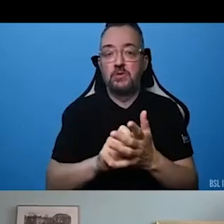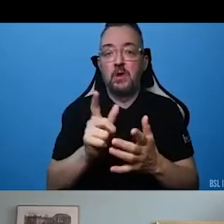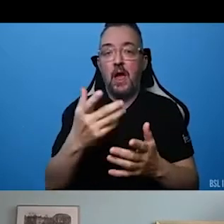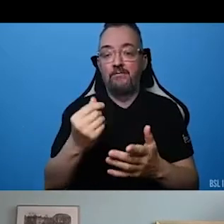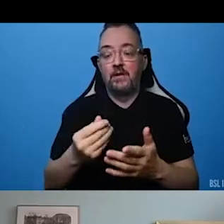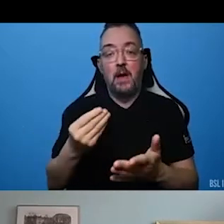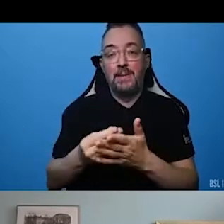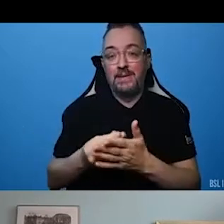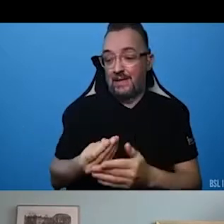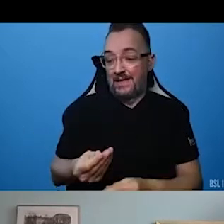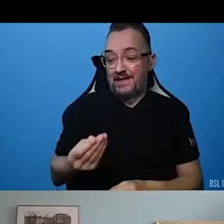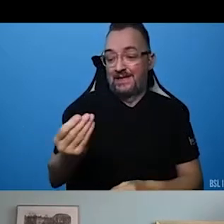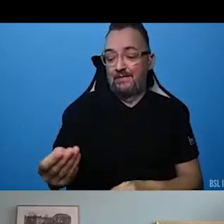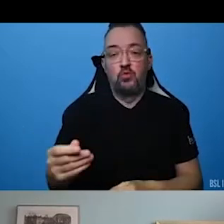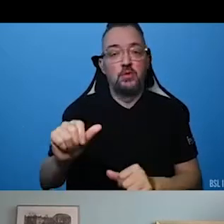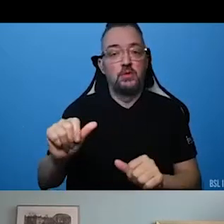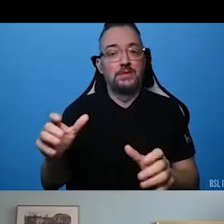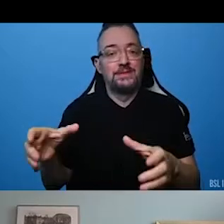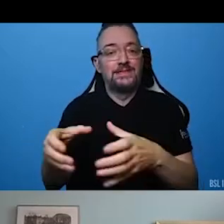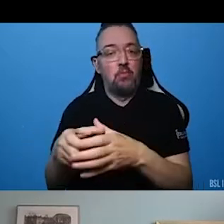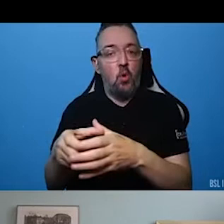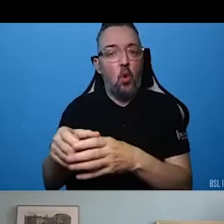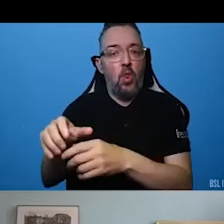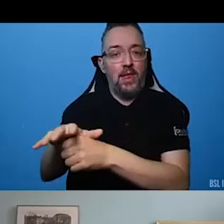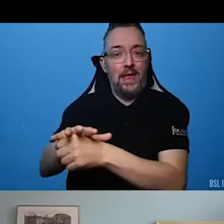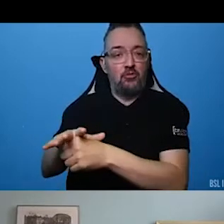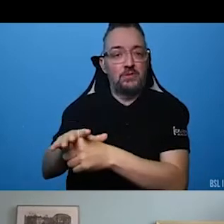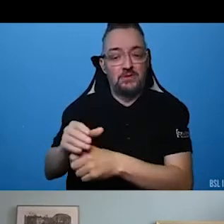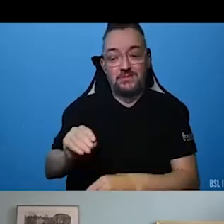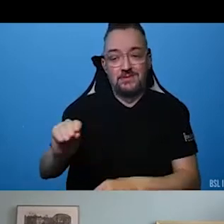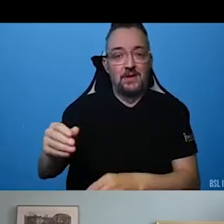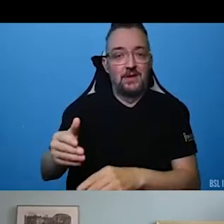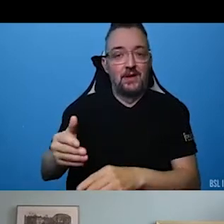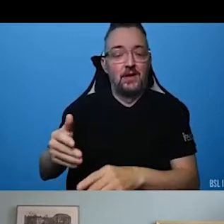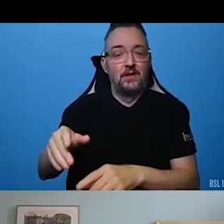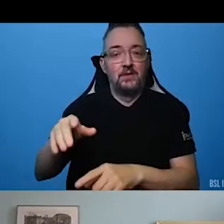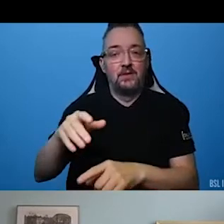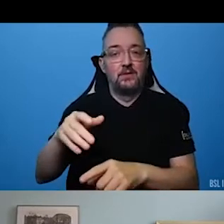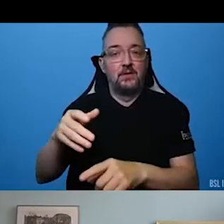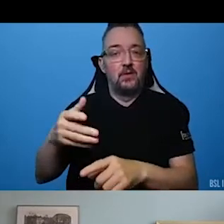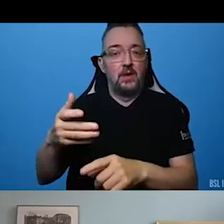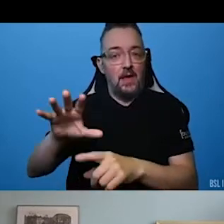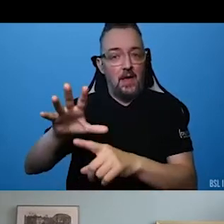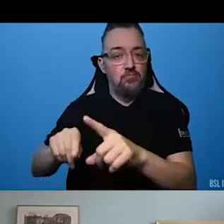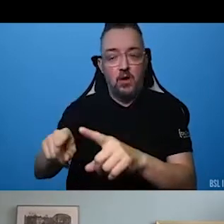to smaller cultivators and backwater areas around the Chesapeake rather than relying on